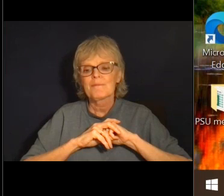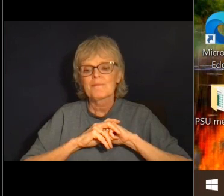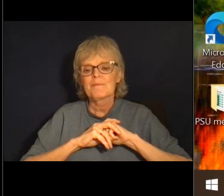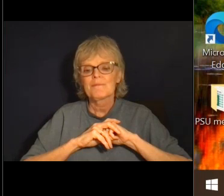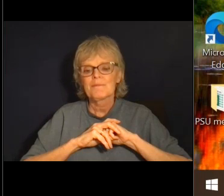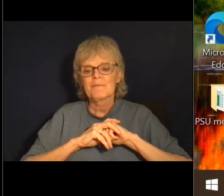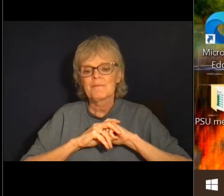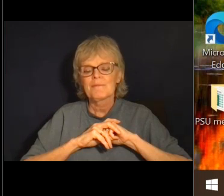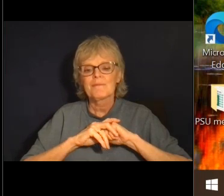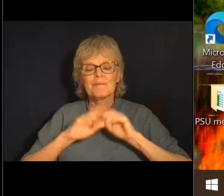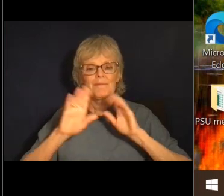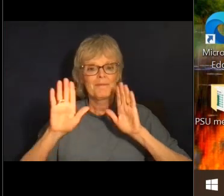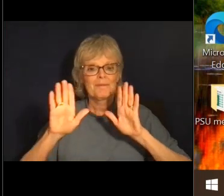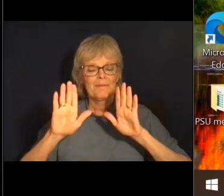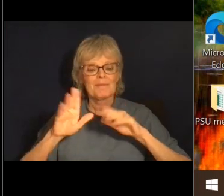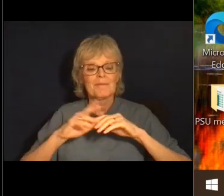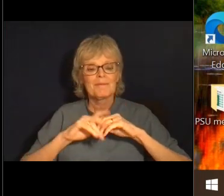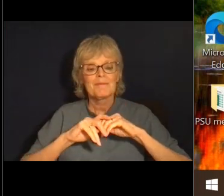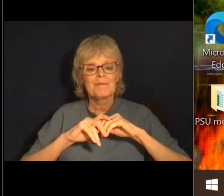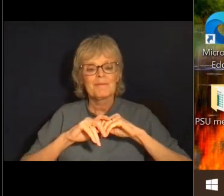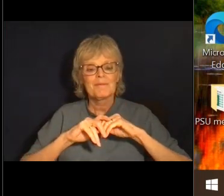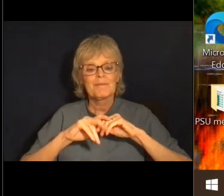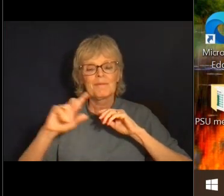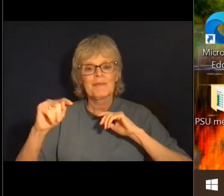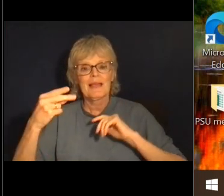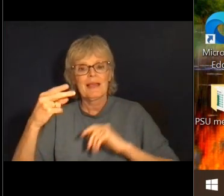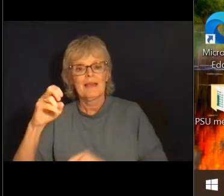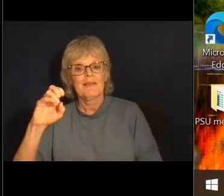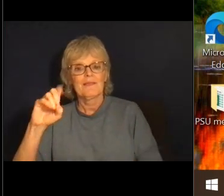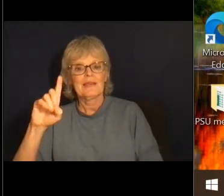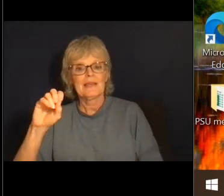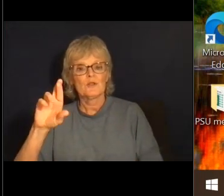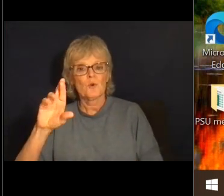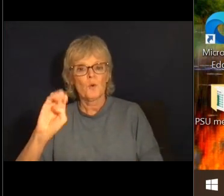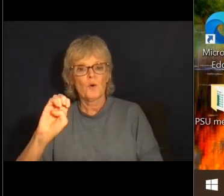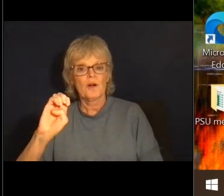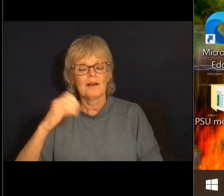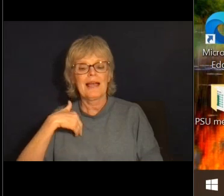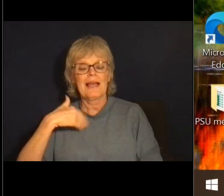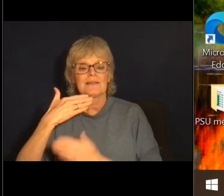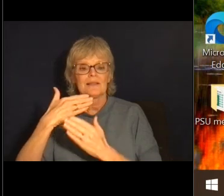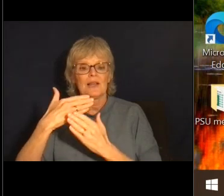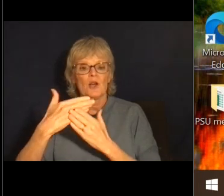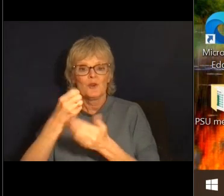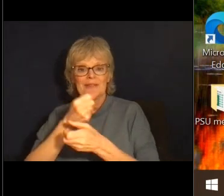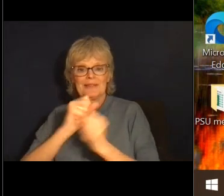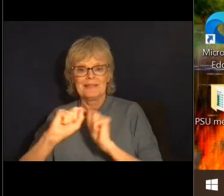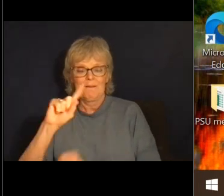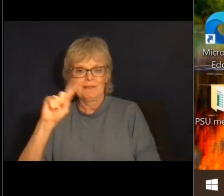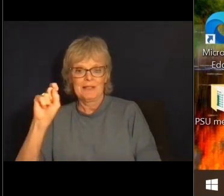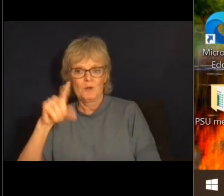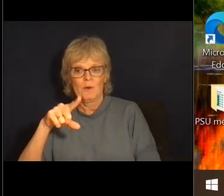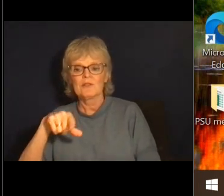Great. And then actually Theodore had also asked another really good safety question, what, and he says,